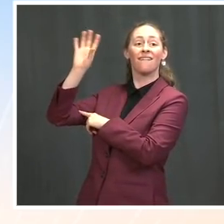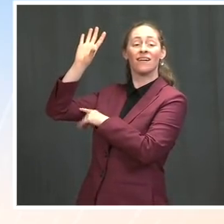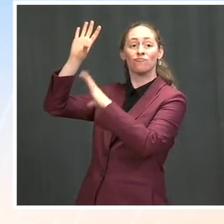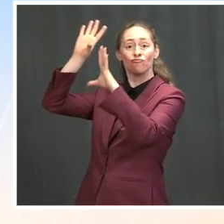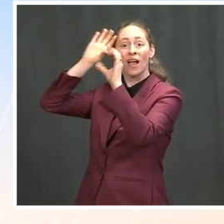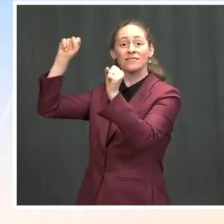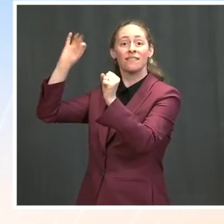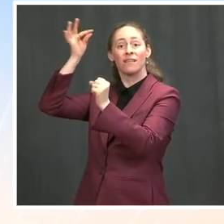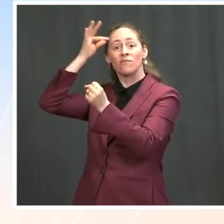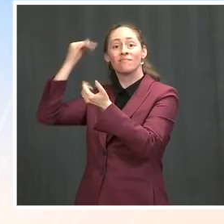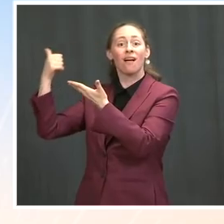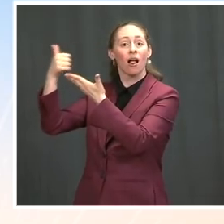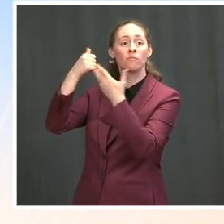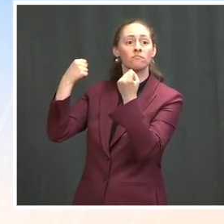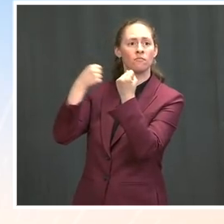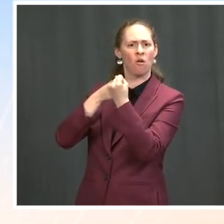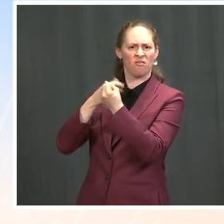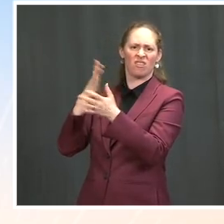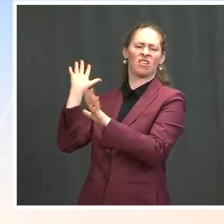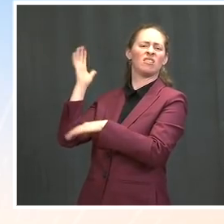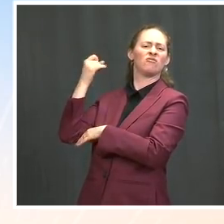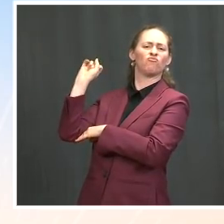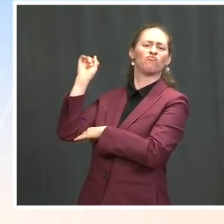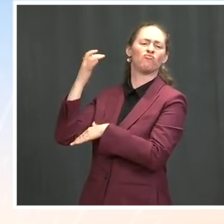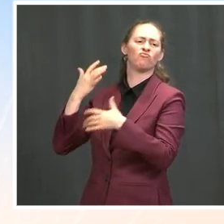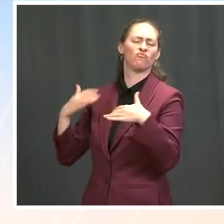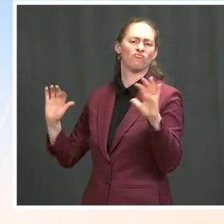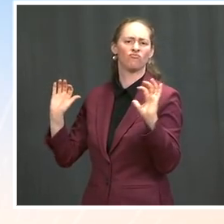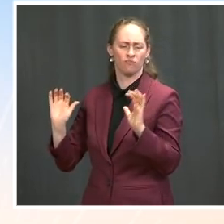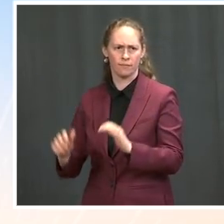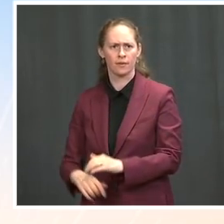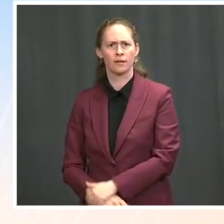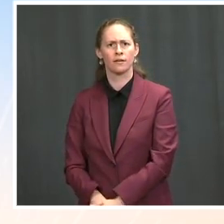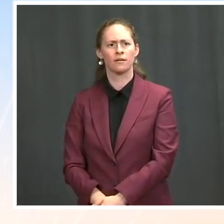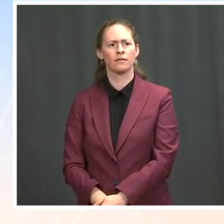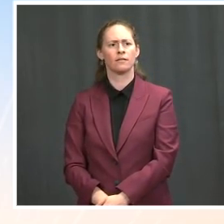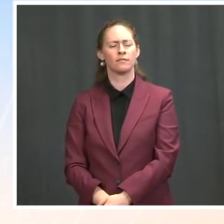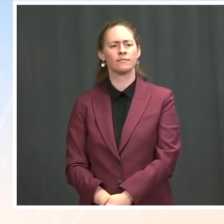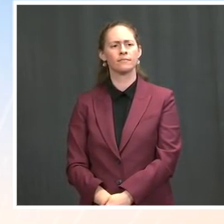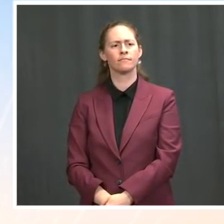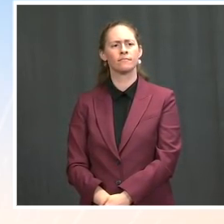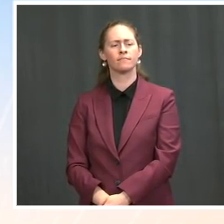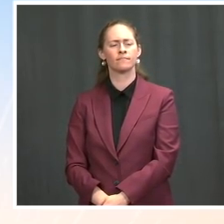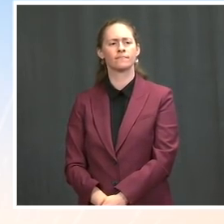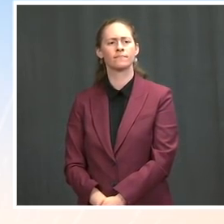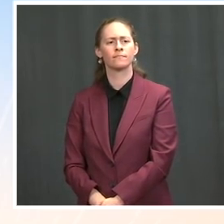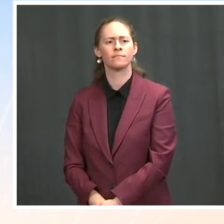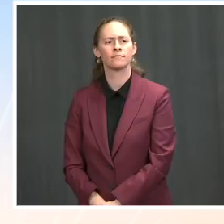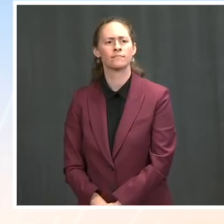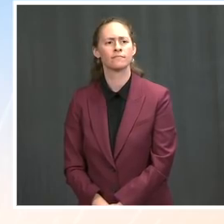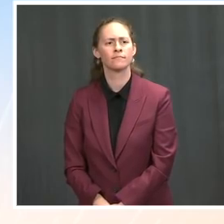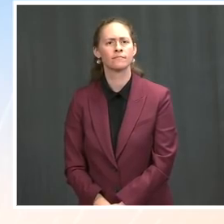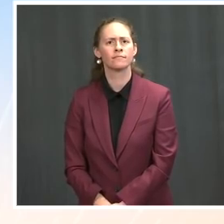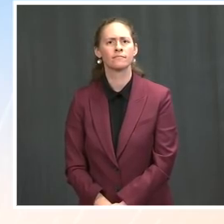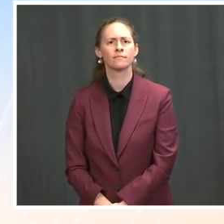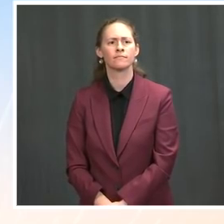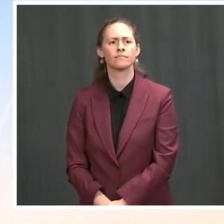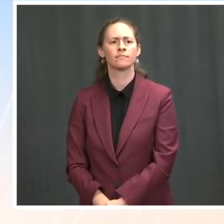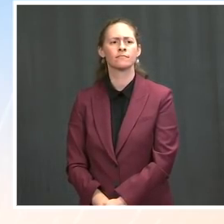in areas that are undoubtedly the federal government's province, such as a Texas gubernatorial candidate saying he would close the borders.